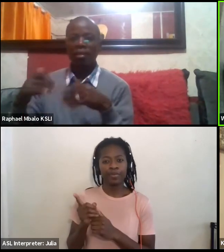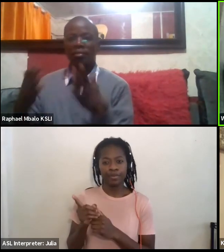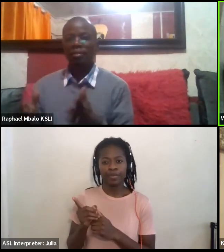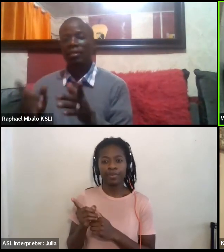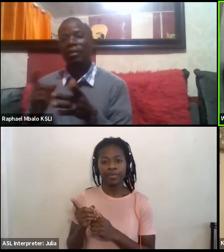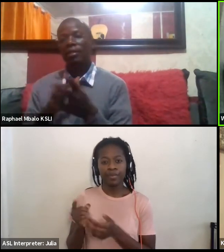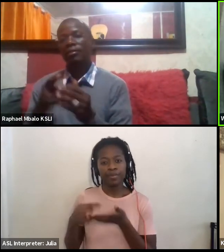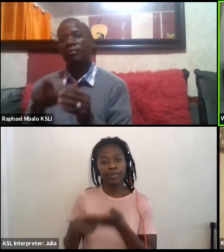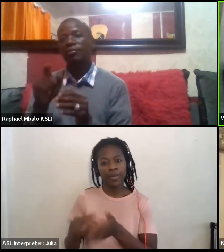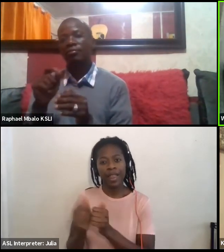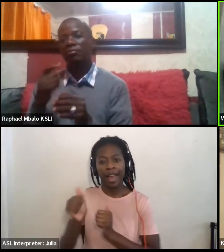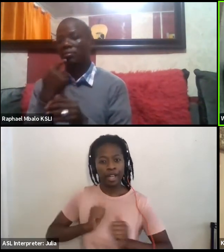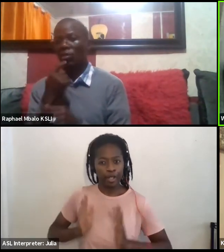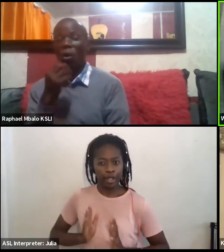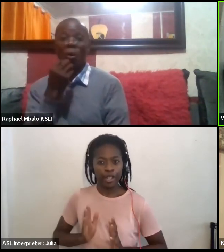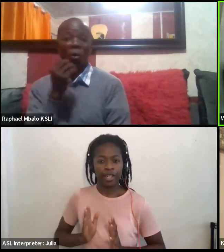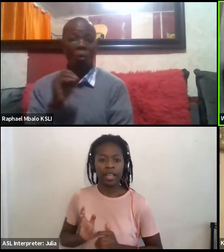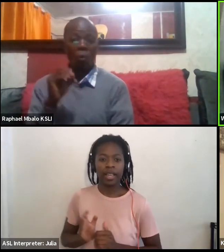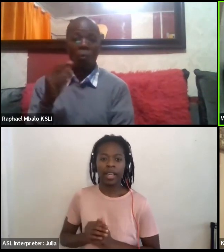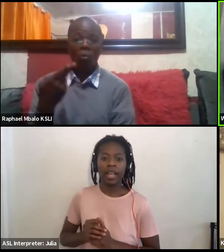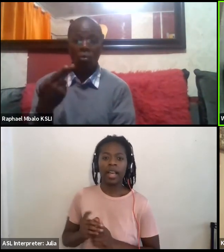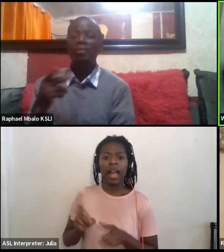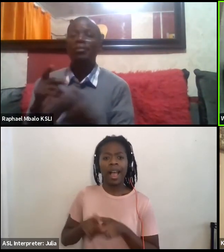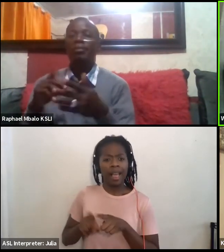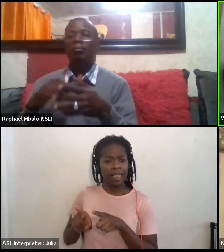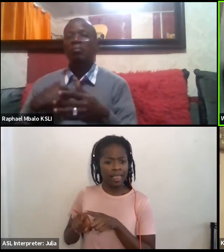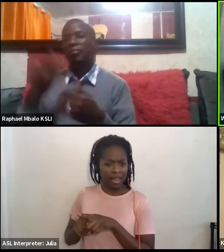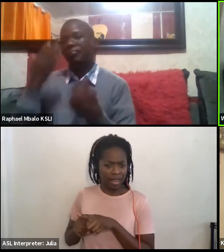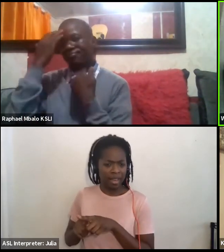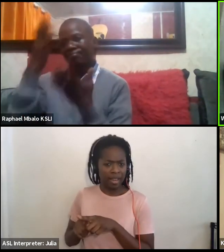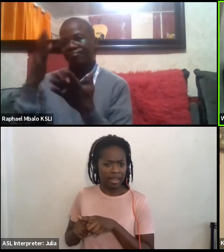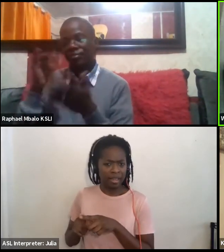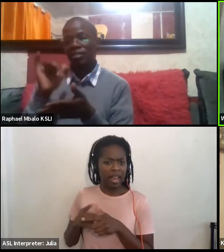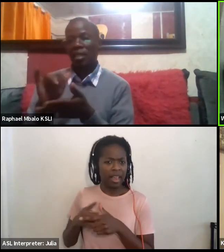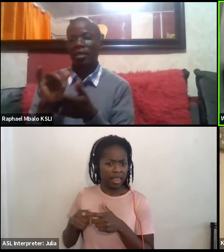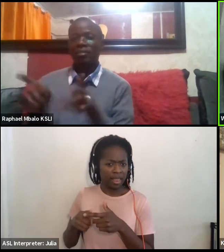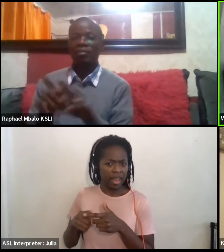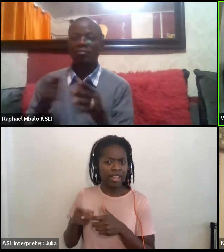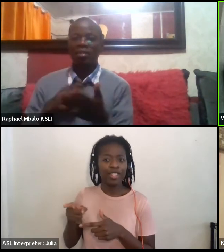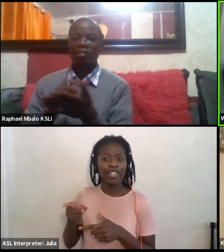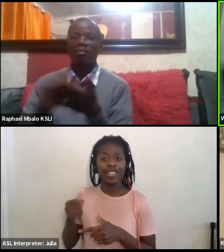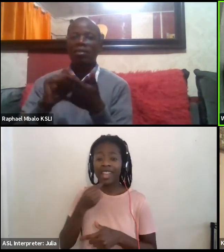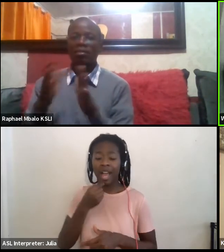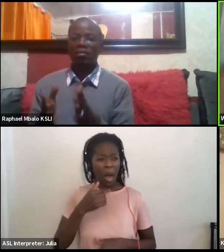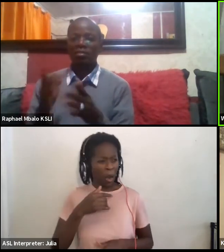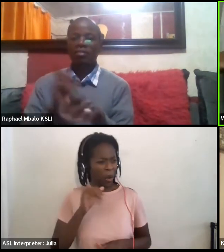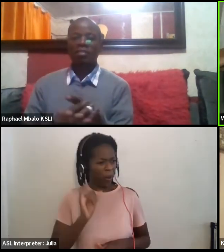"Oh, I didn't even know that and I was the writer." And she had the grace of saying that